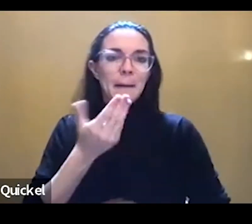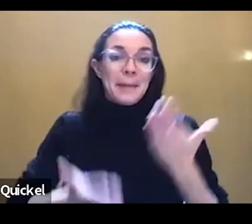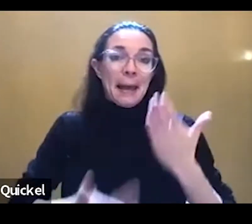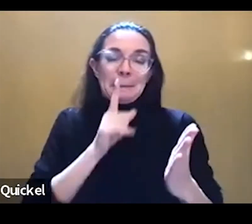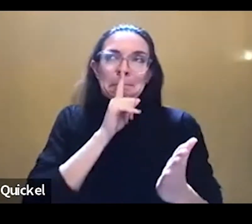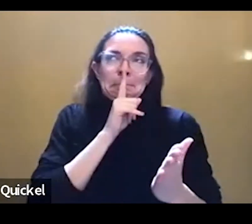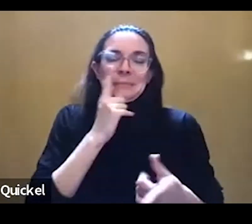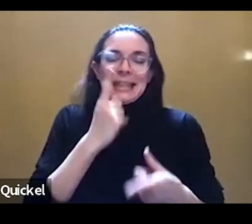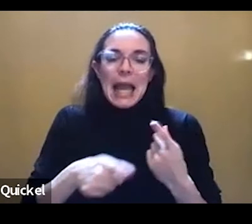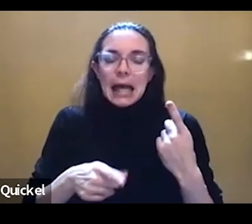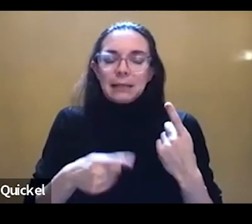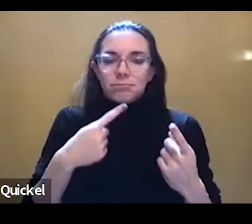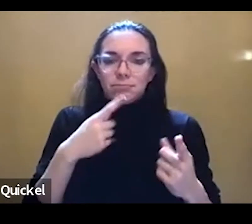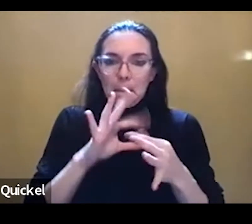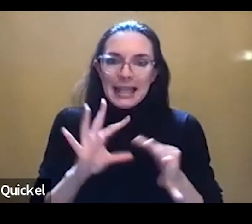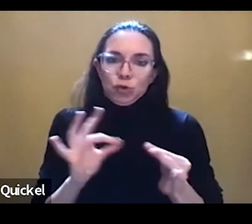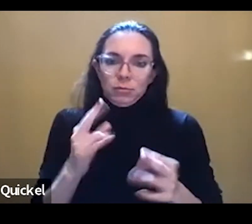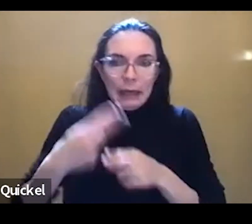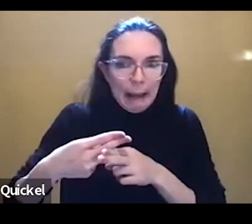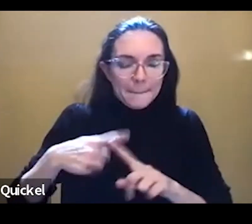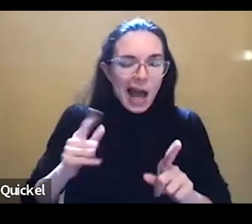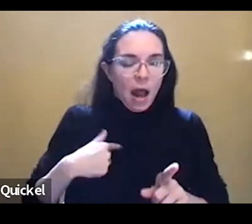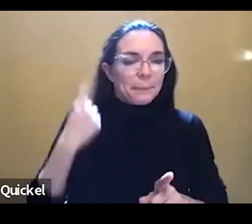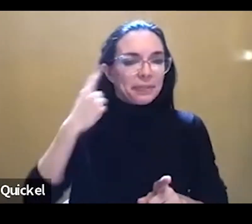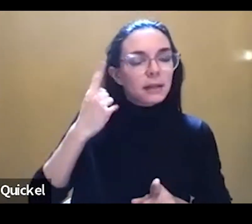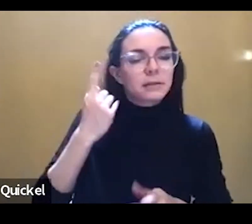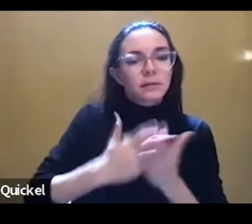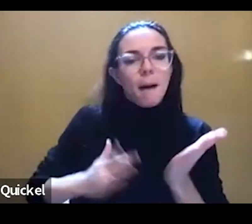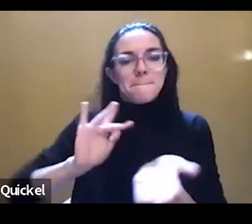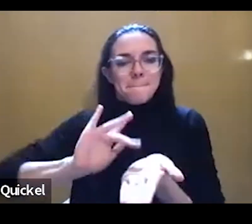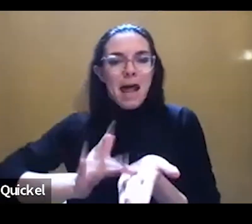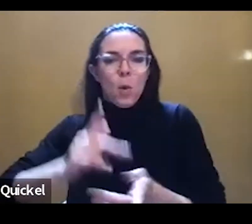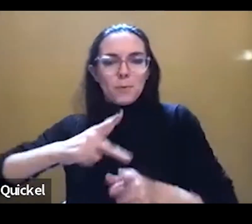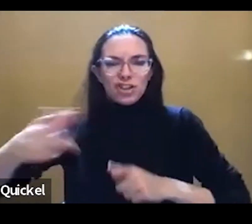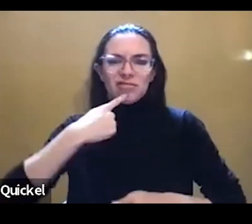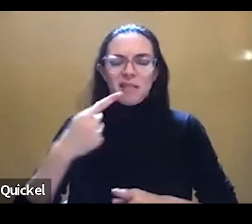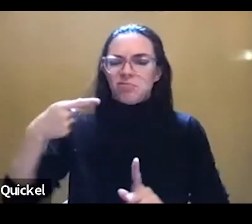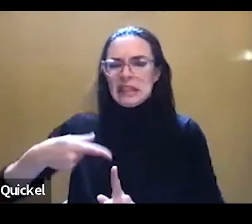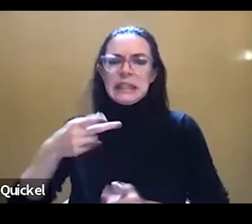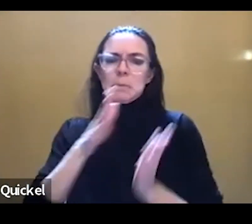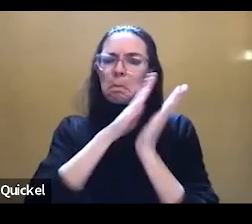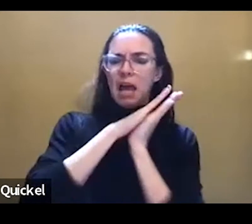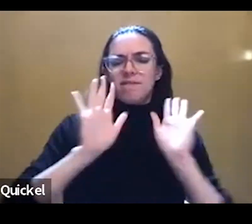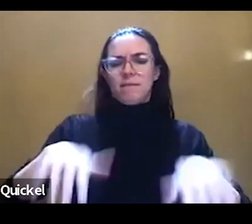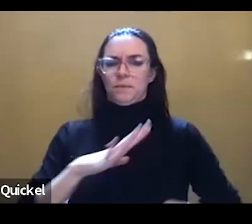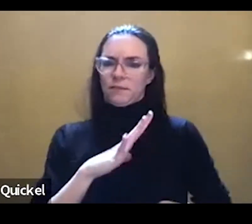detail, but I'm thinking some medical professional said "This is the bed we use, and it's fine," and